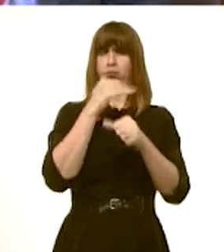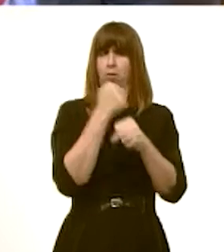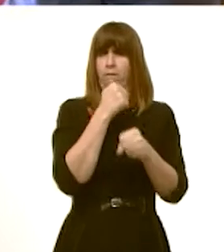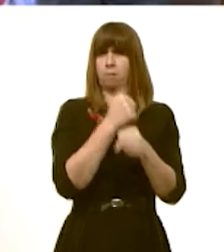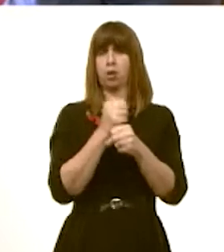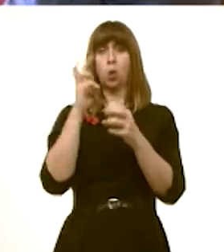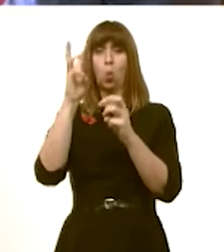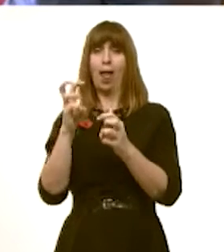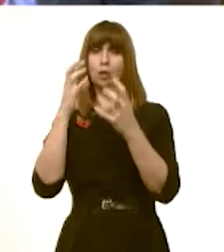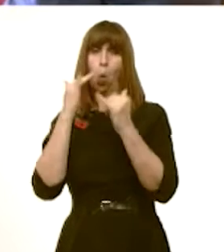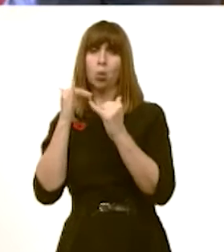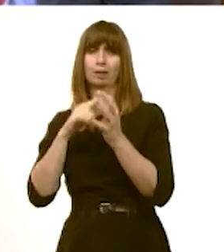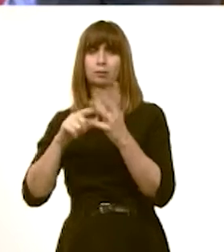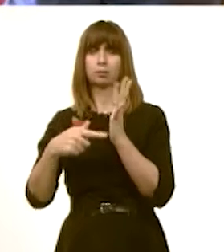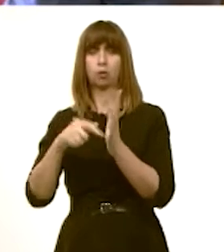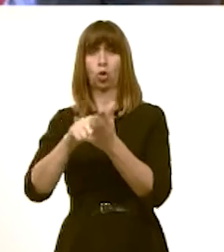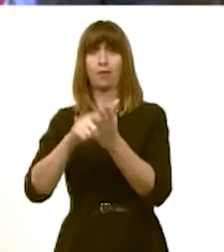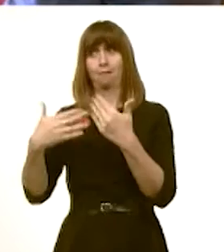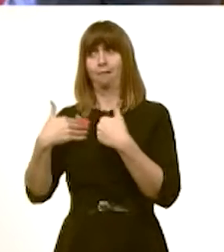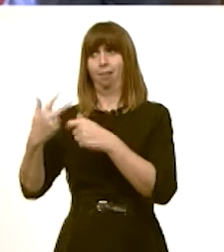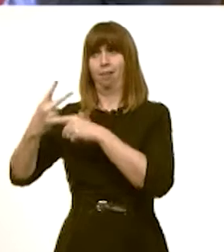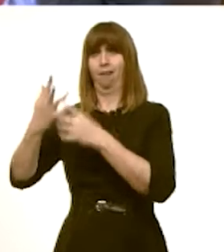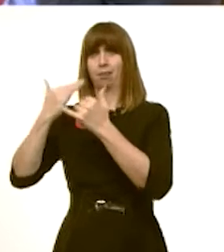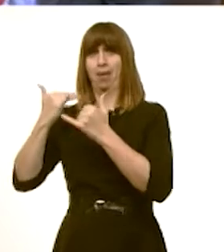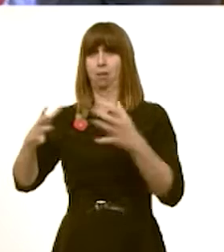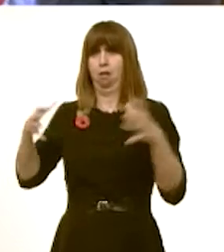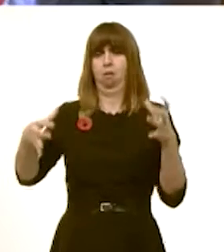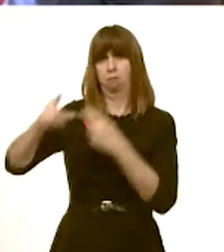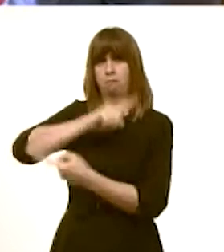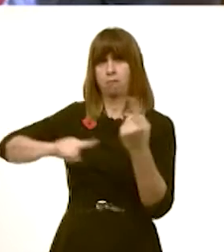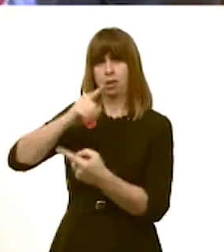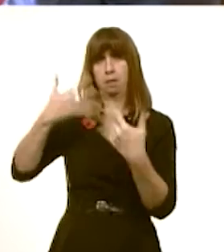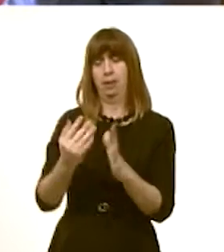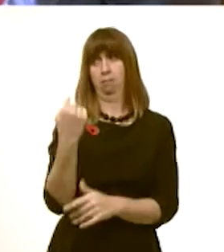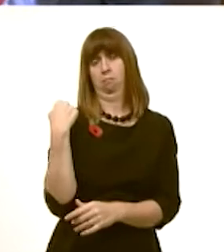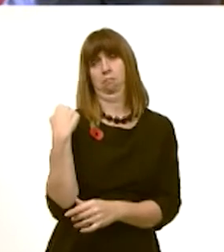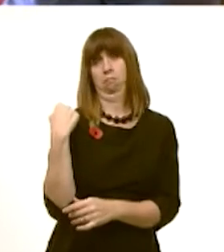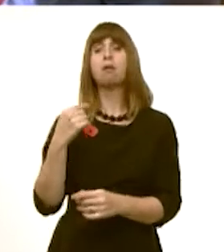Office and the healthcare inspectorate, and they are part of the process of reviewing